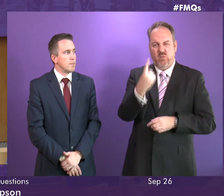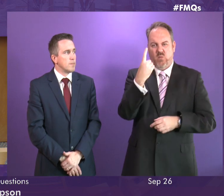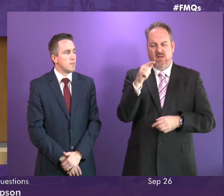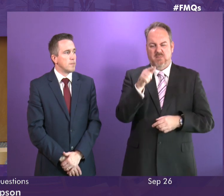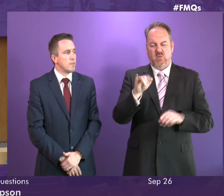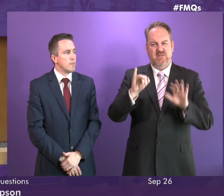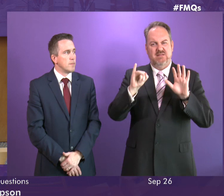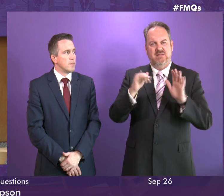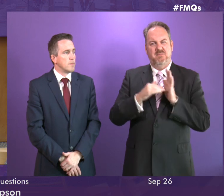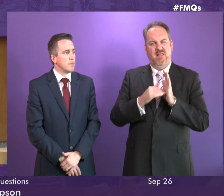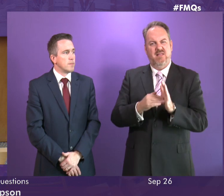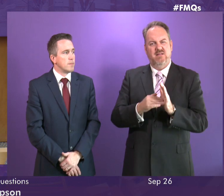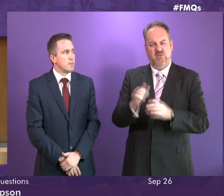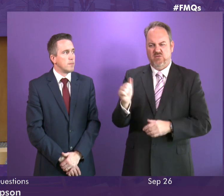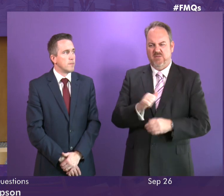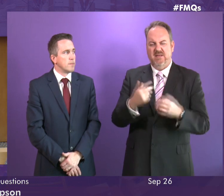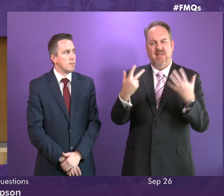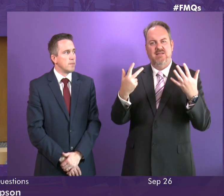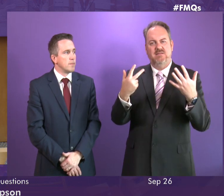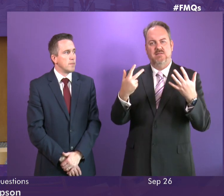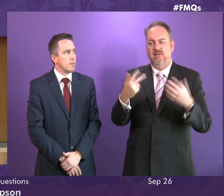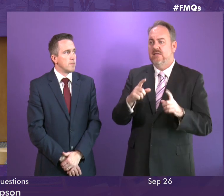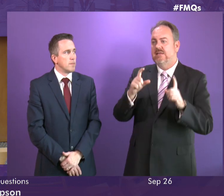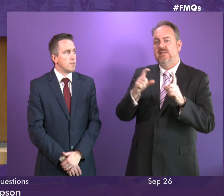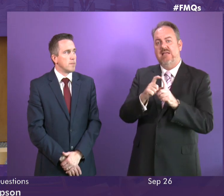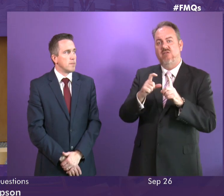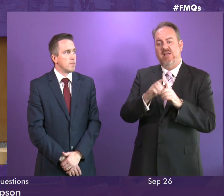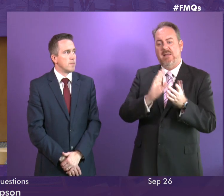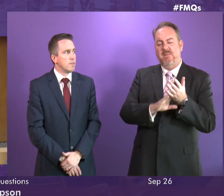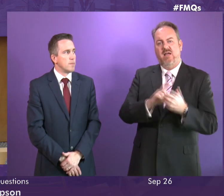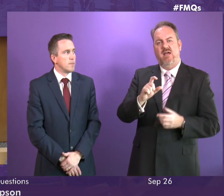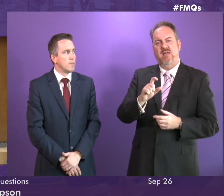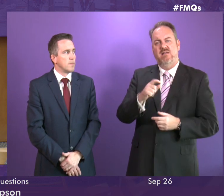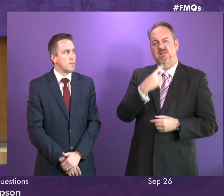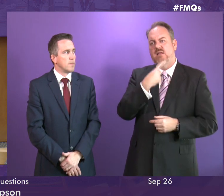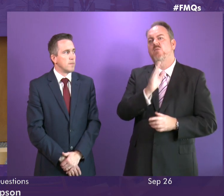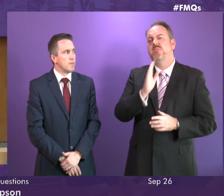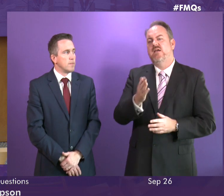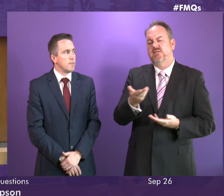only £1.6 million so far and are being told by Derek Mackay to submit business cases for